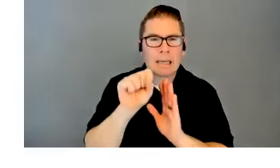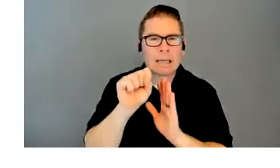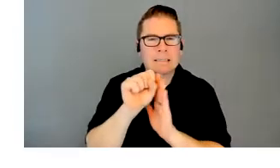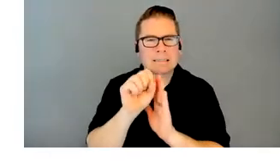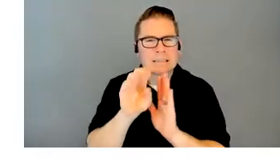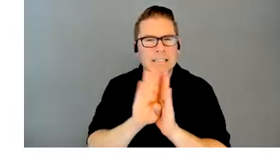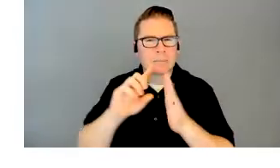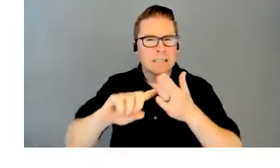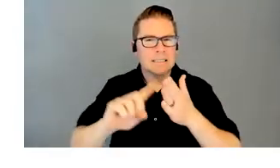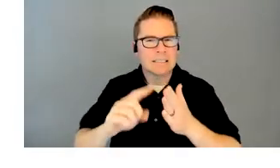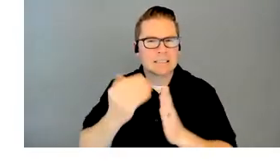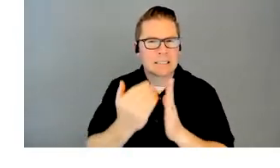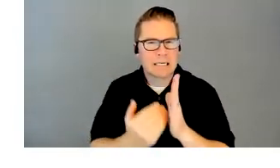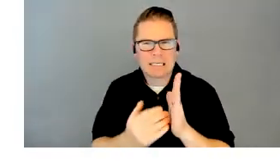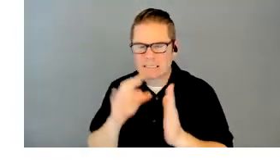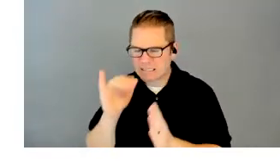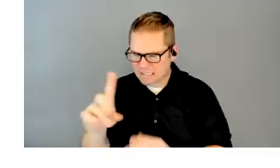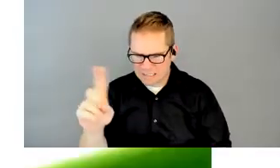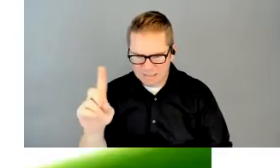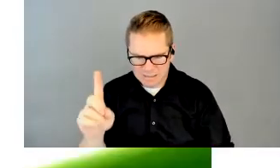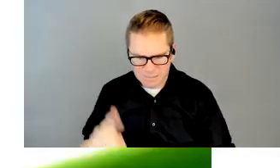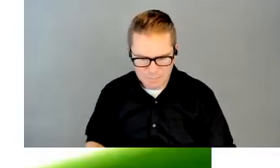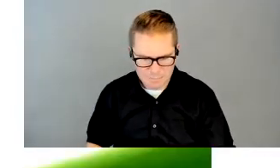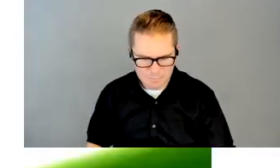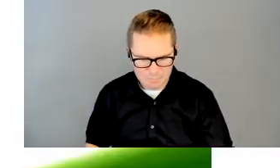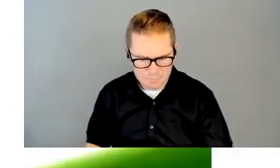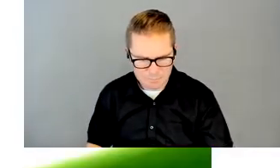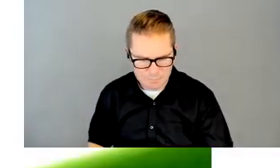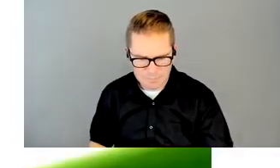It's a couple of slides away. OK, so um,